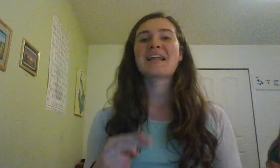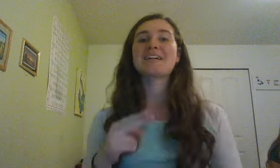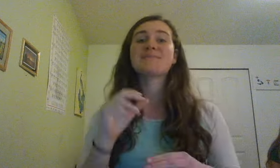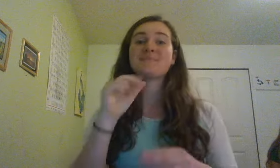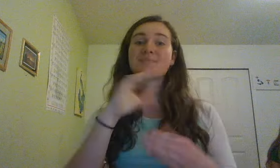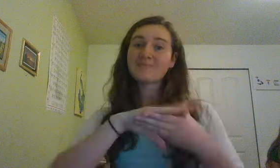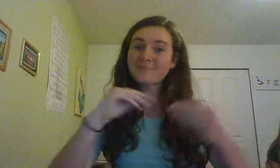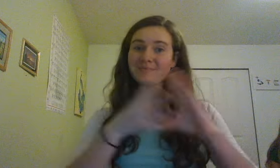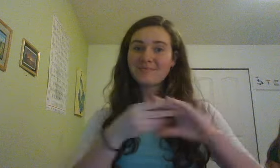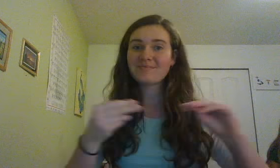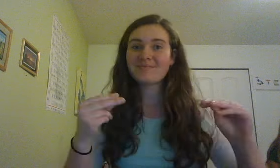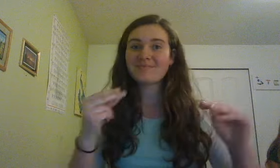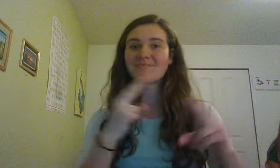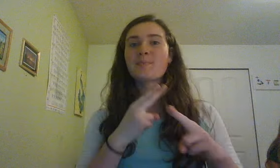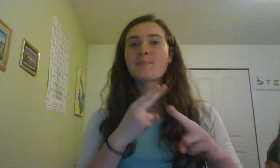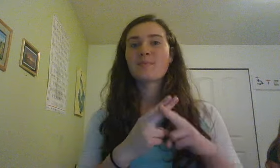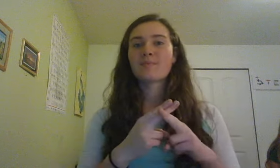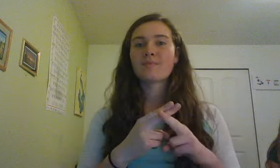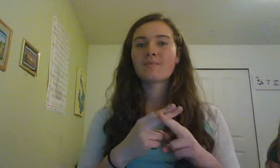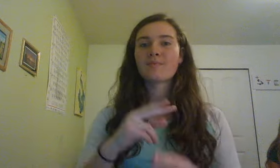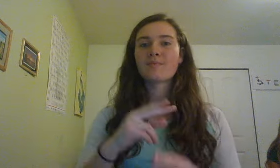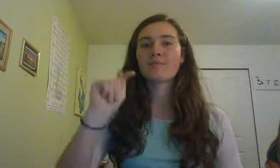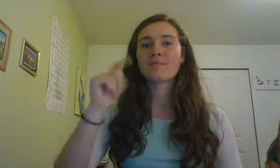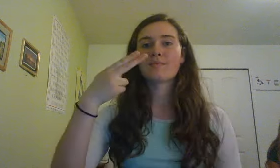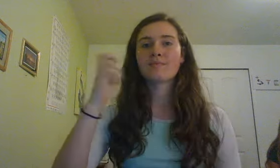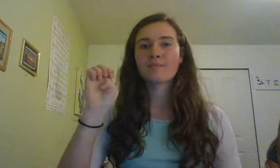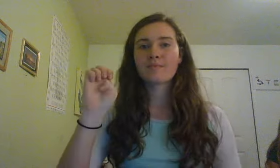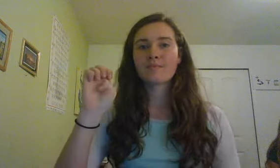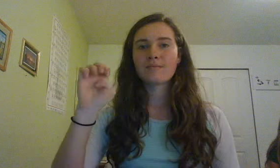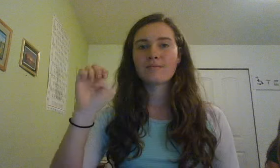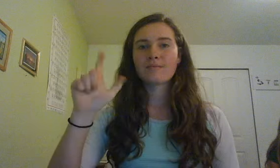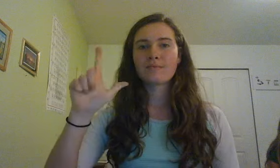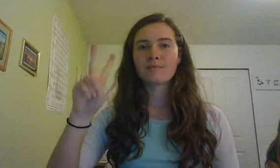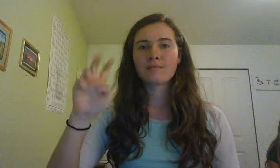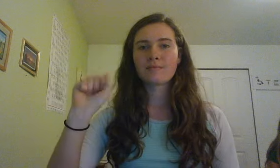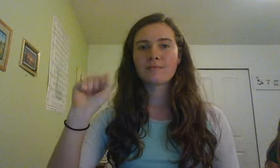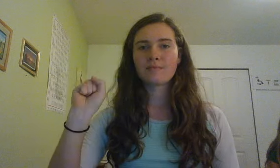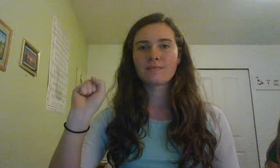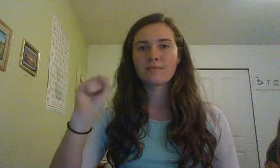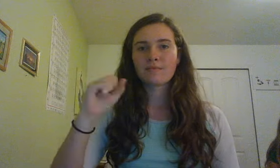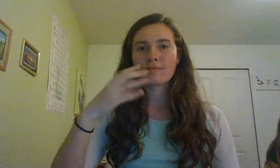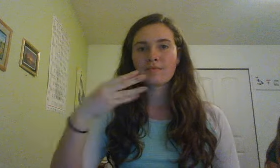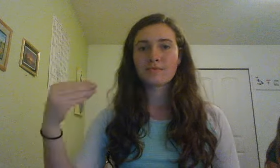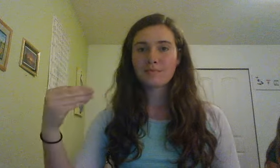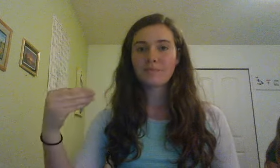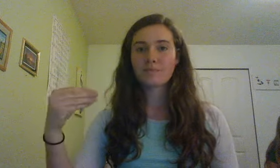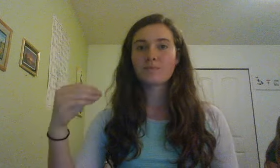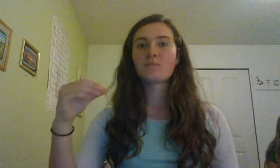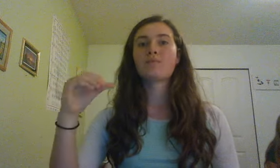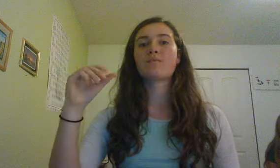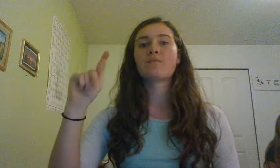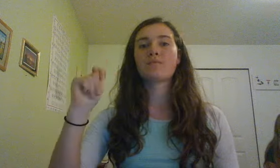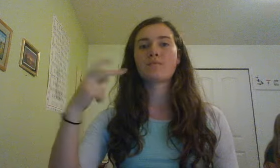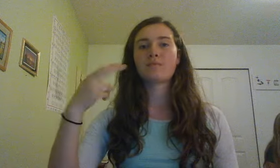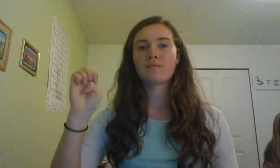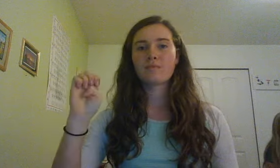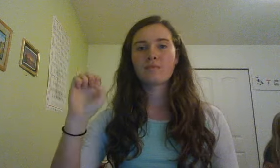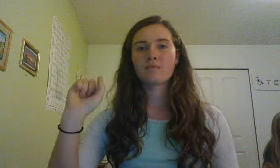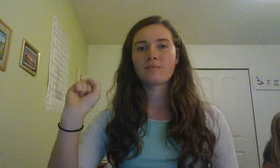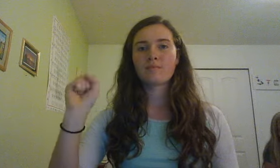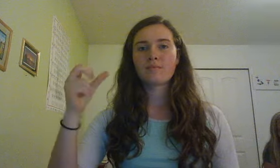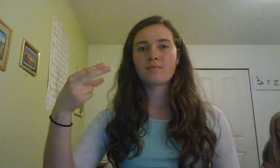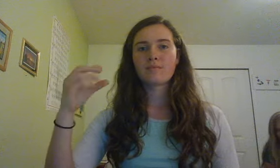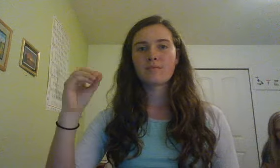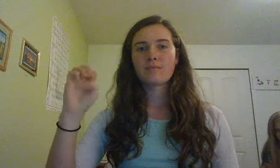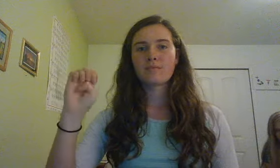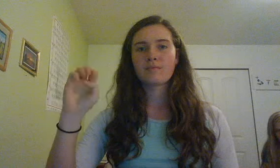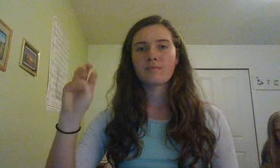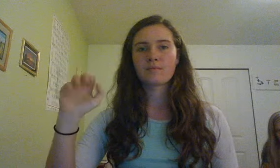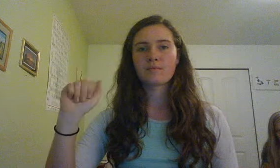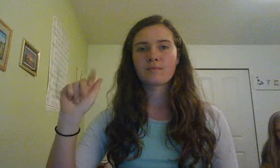The story is called "The Elves and the Shoemaker."